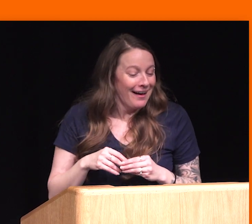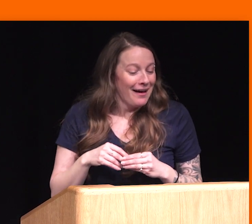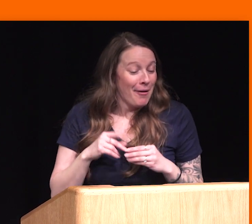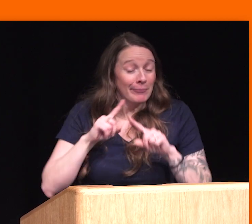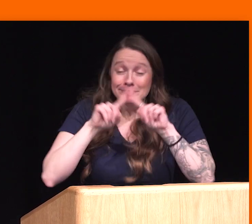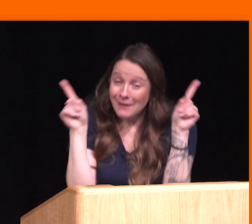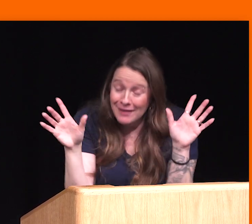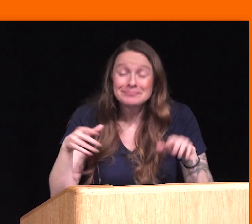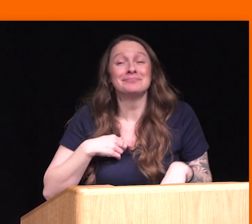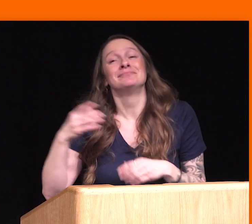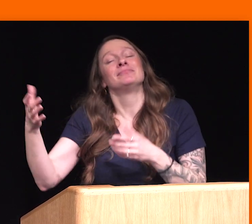That was extremely difficult.